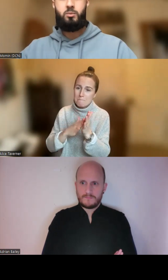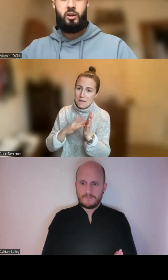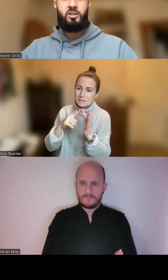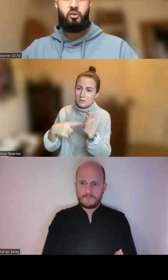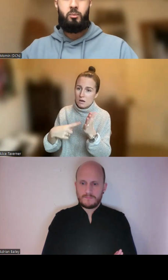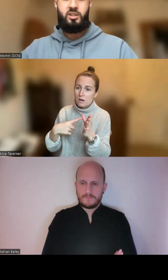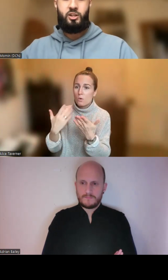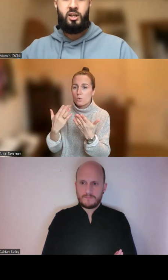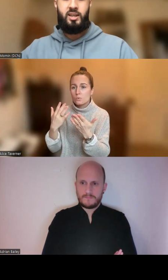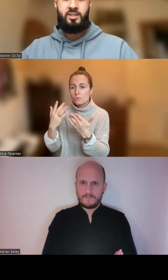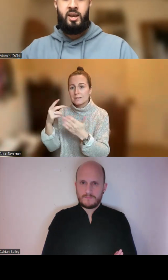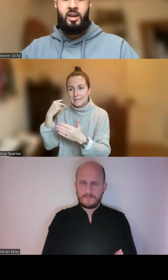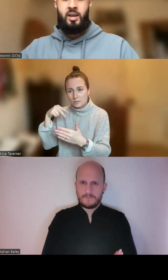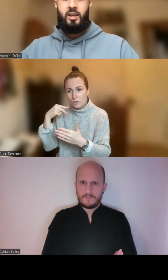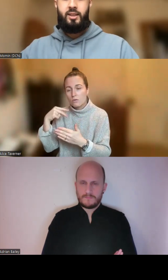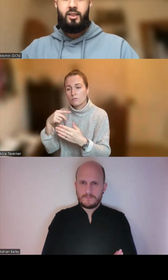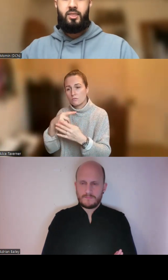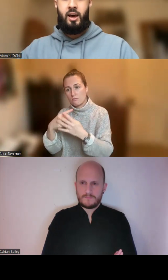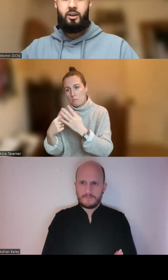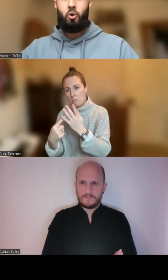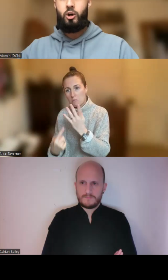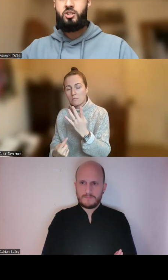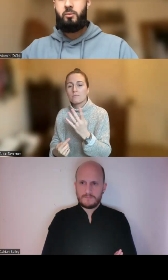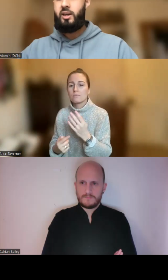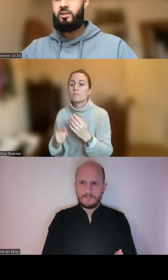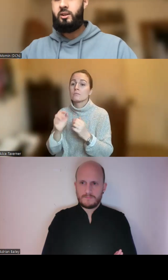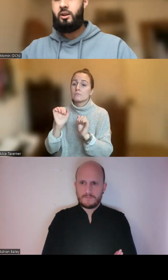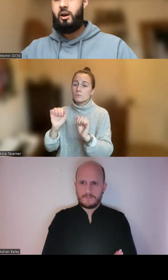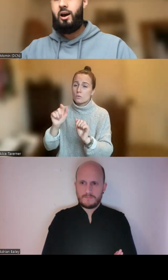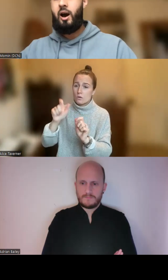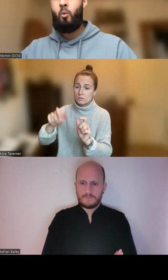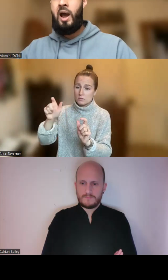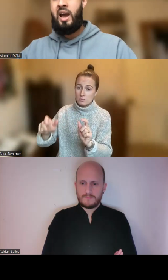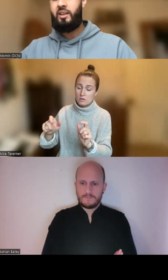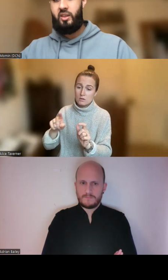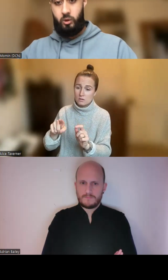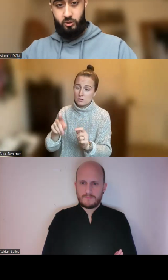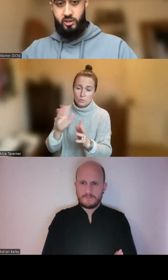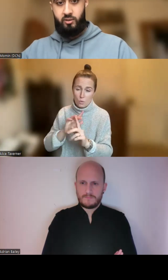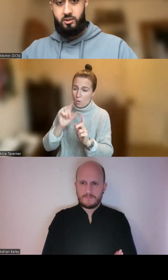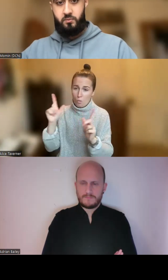Facebook, and Instagram essentially is that your customer isn't aware that they want your service.